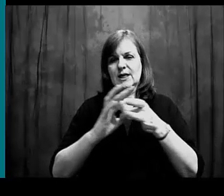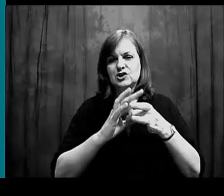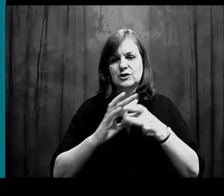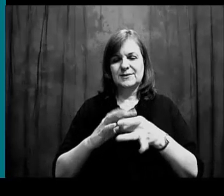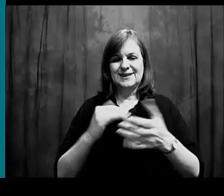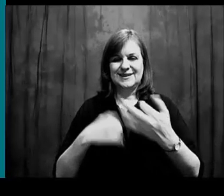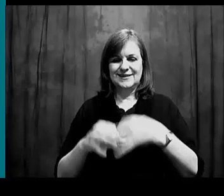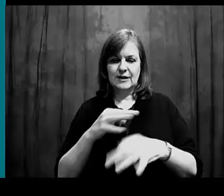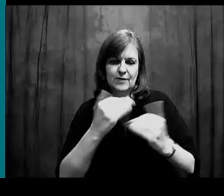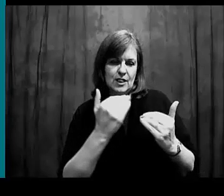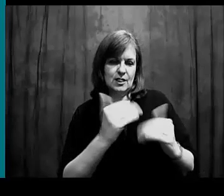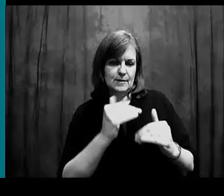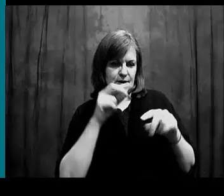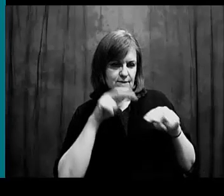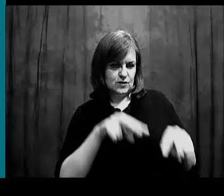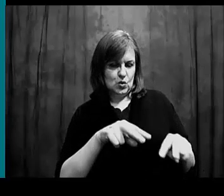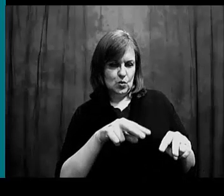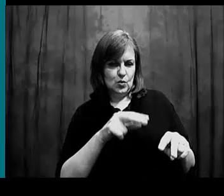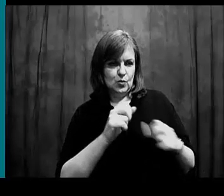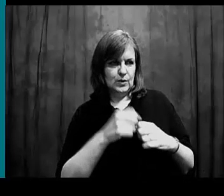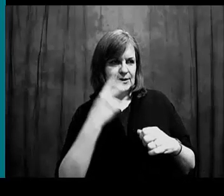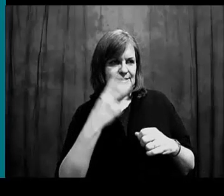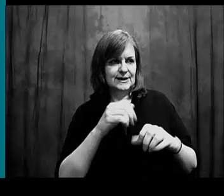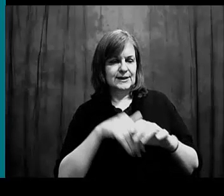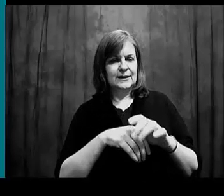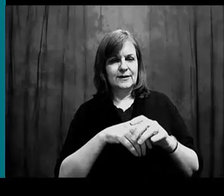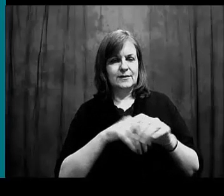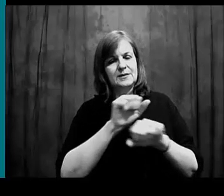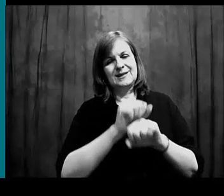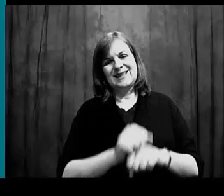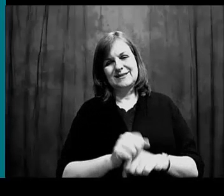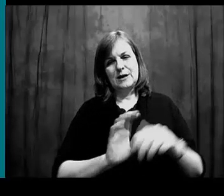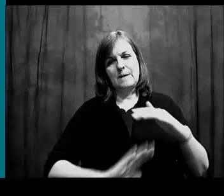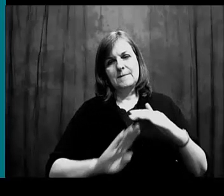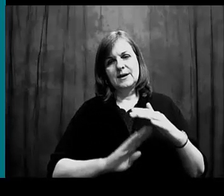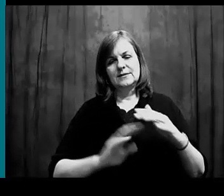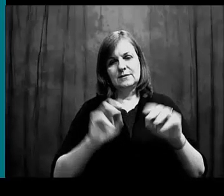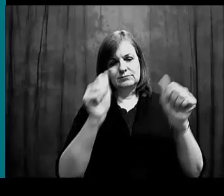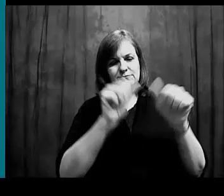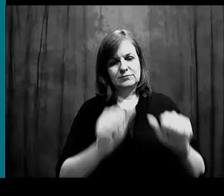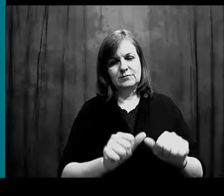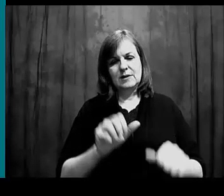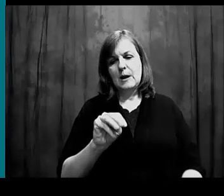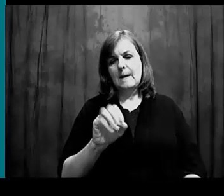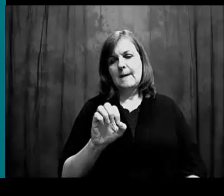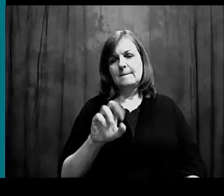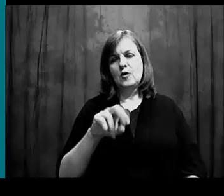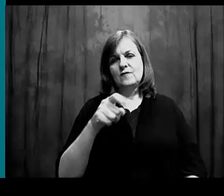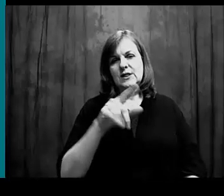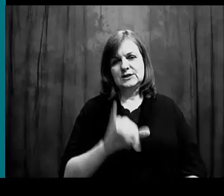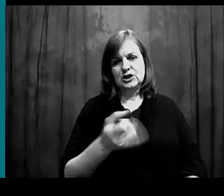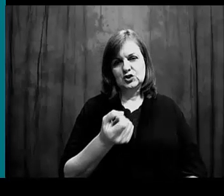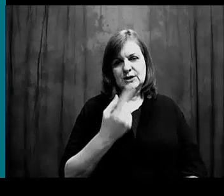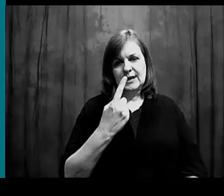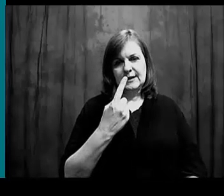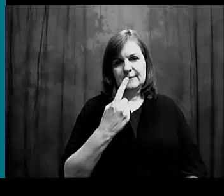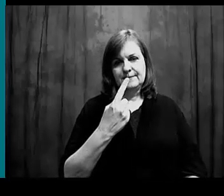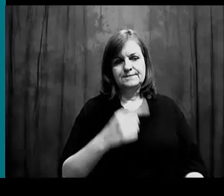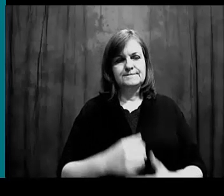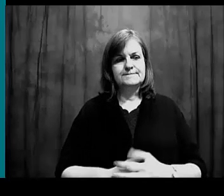vs. a very limited view that we look at in some of our classical basic morphology understandings